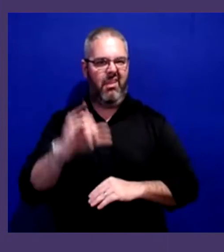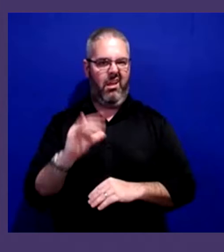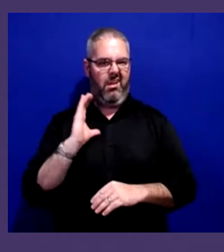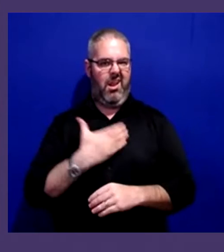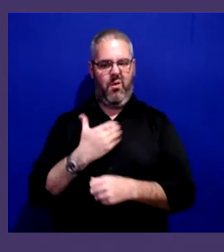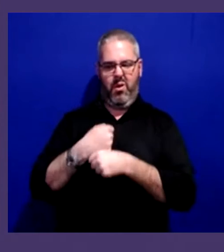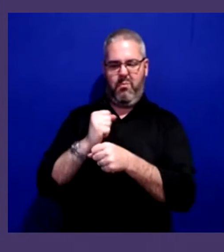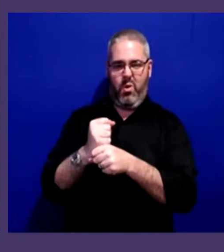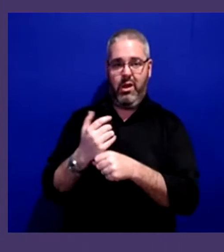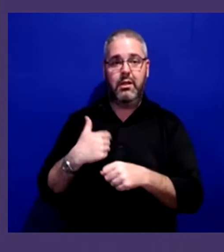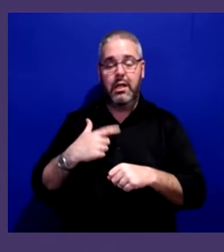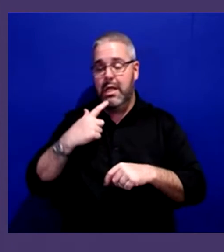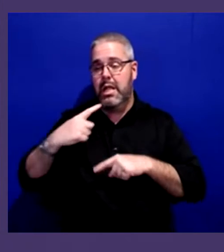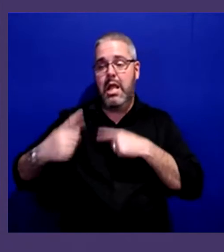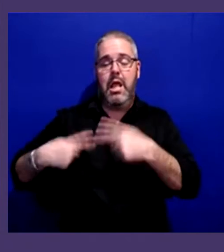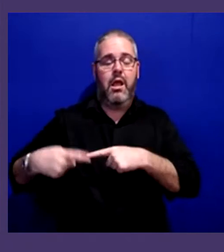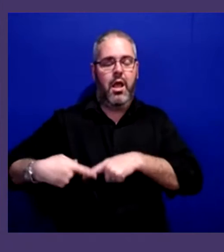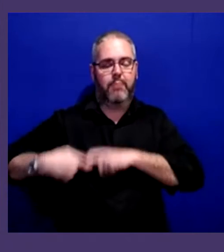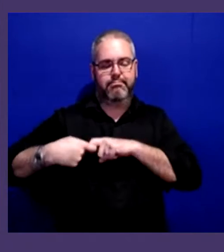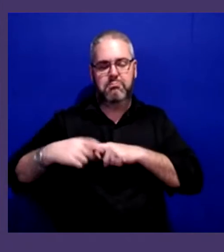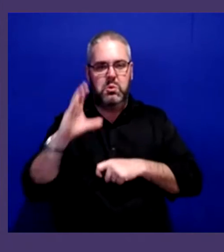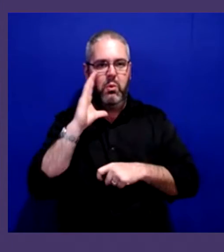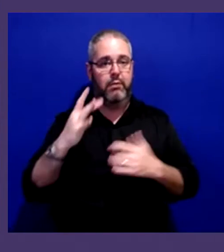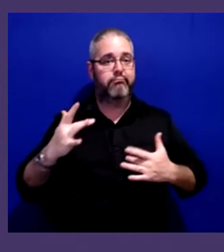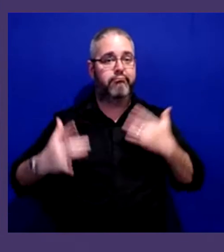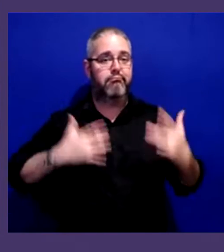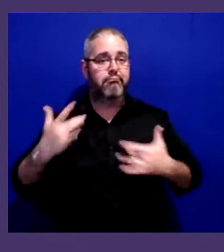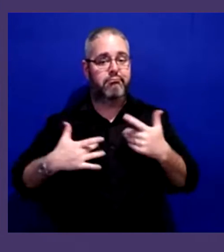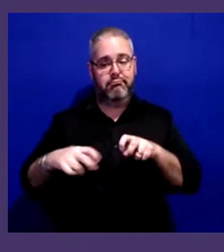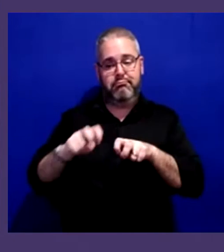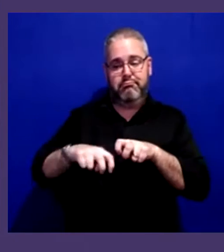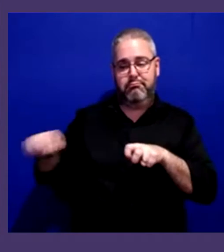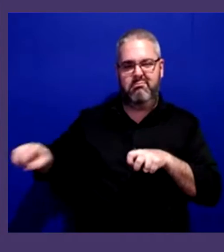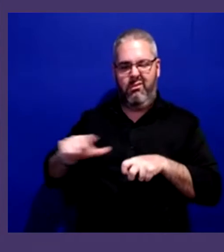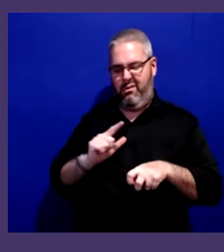excited for you all to hear from my fellow panelists to take a little bit of a deeper dive